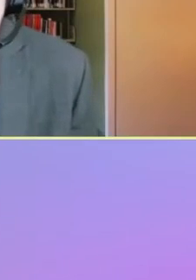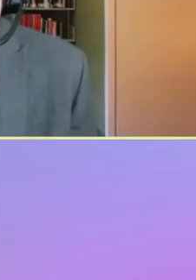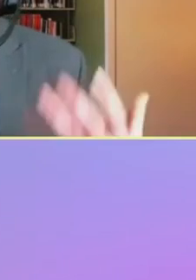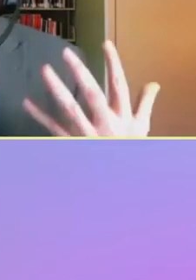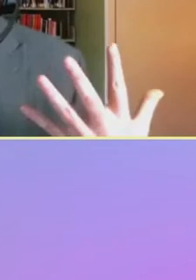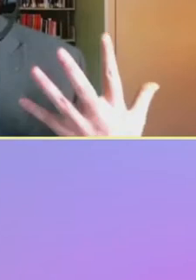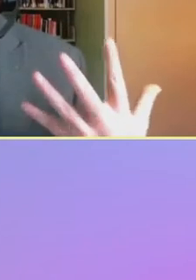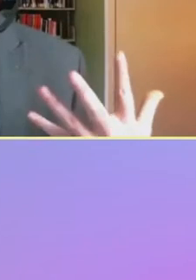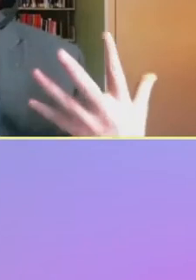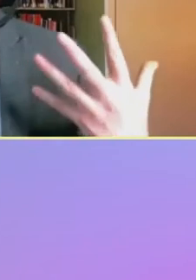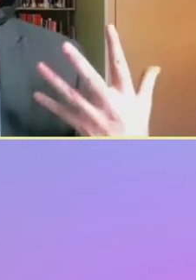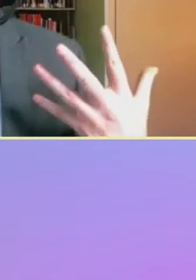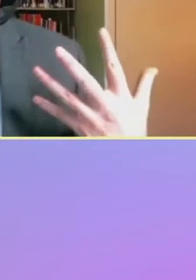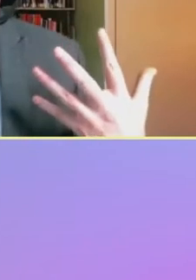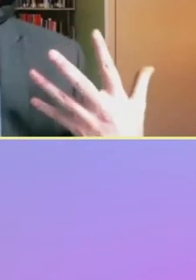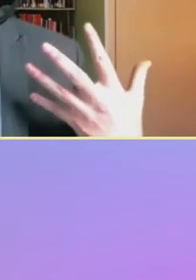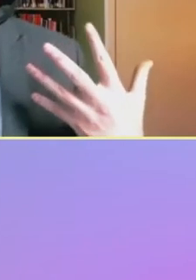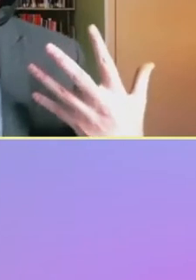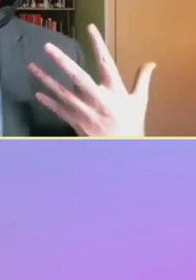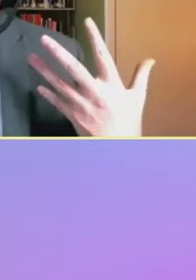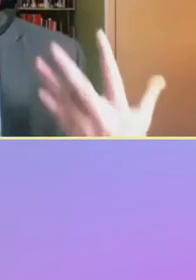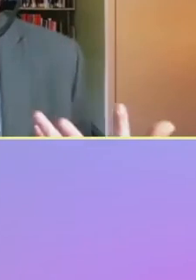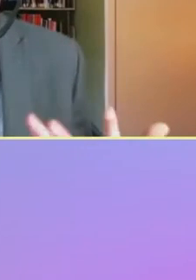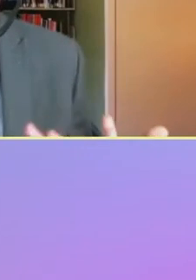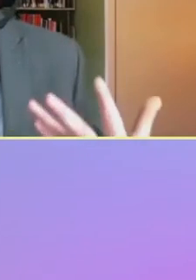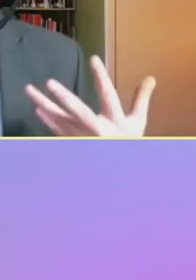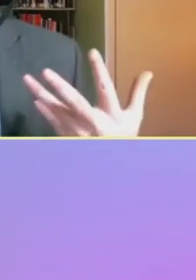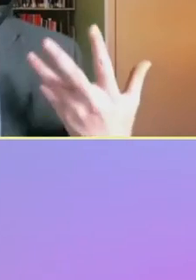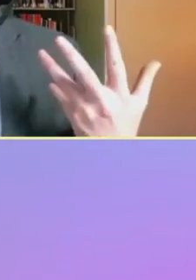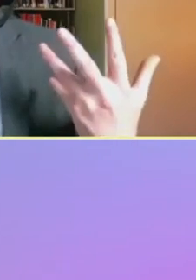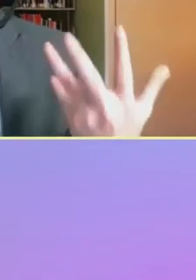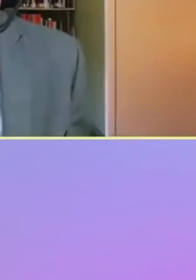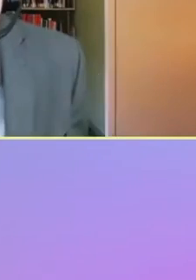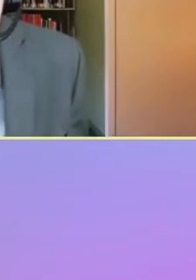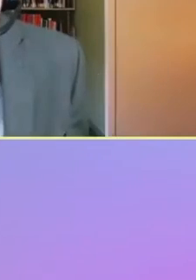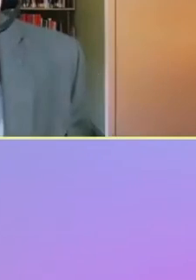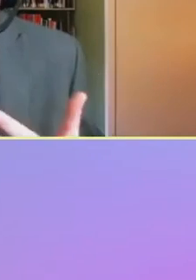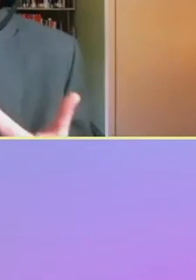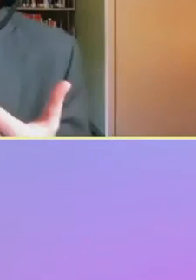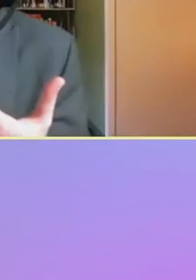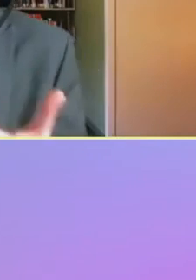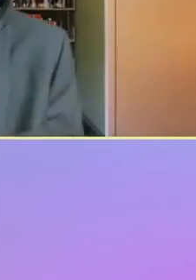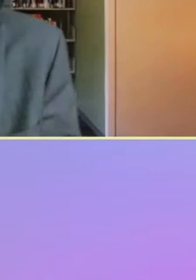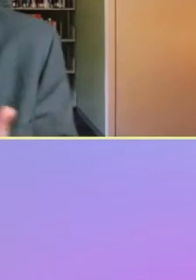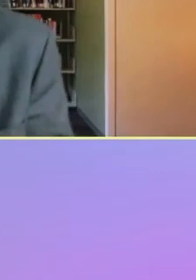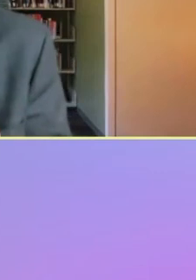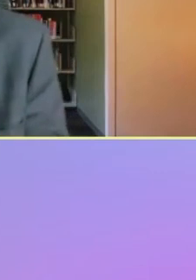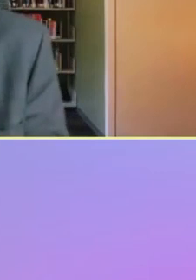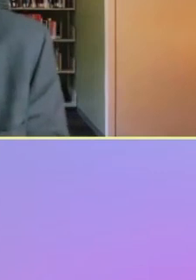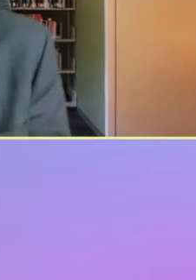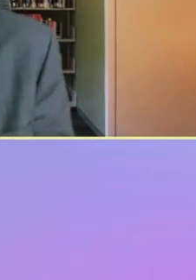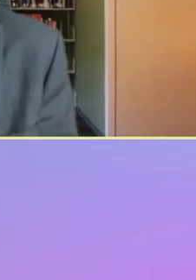just talking to somebody else who is an accessibility, say, hey, I went through